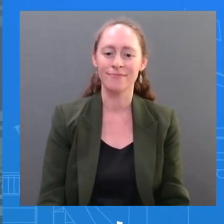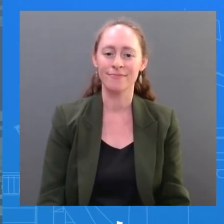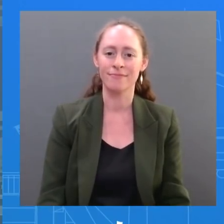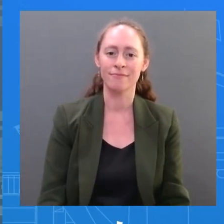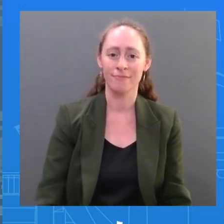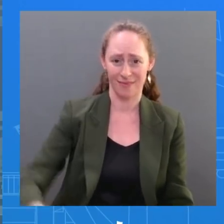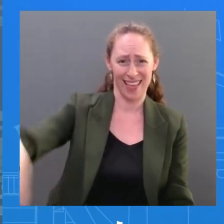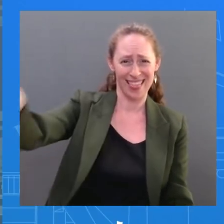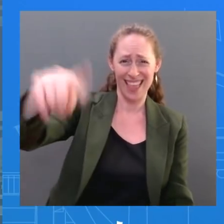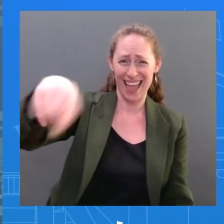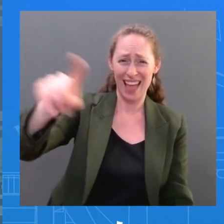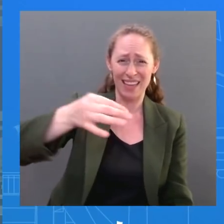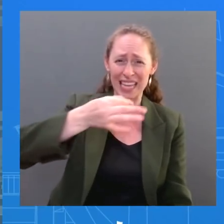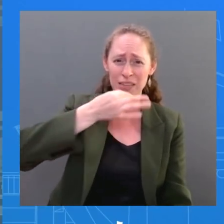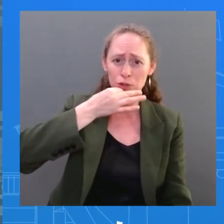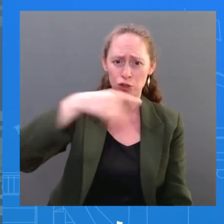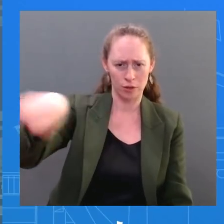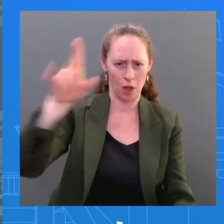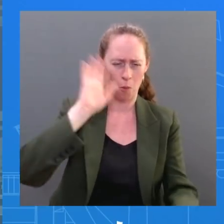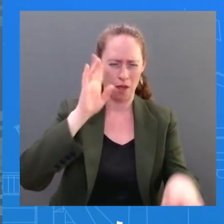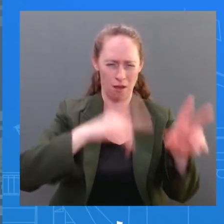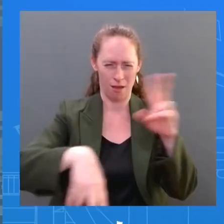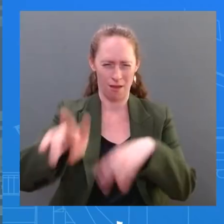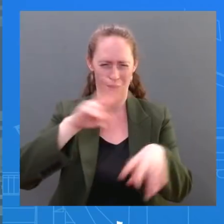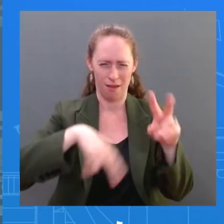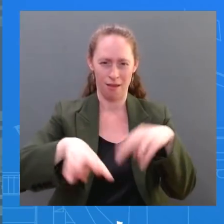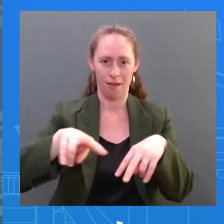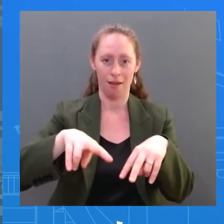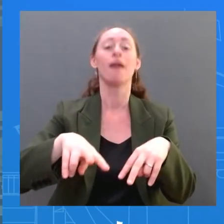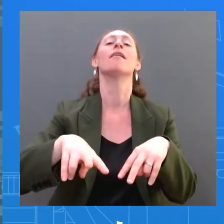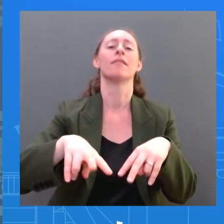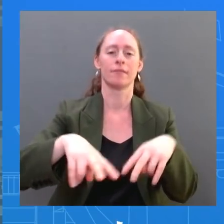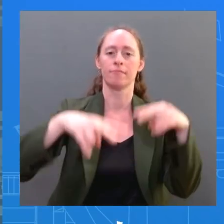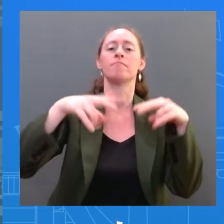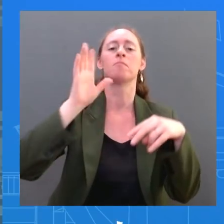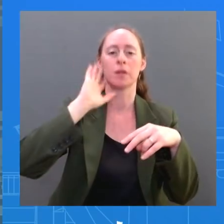and then release a policy statement, I believe, that will ensure that people's private,